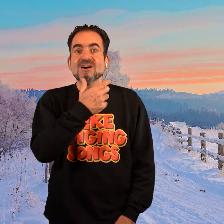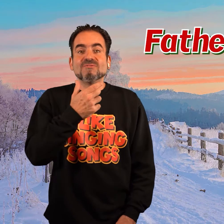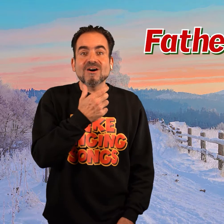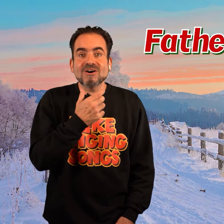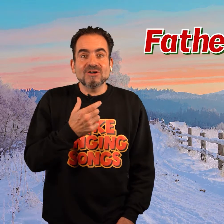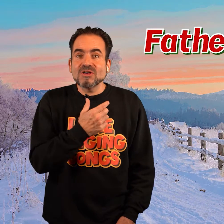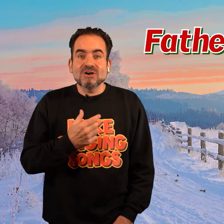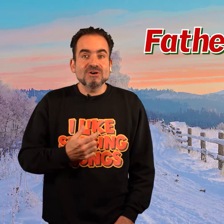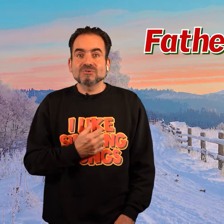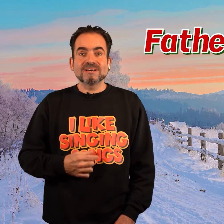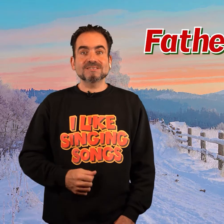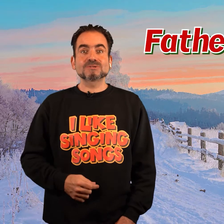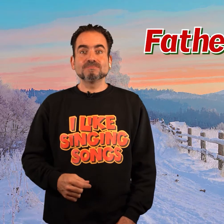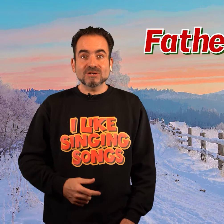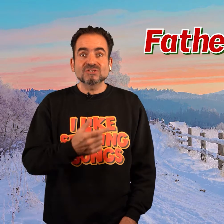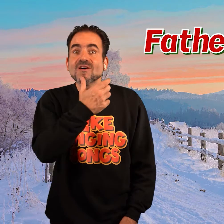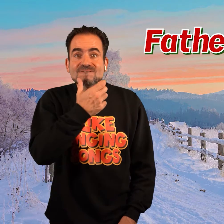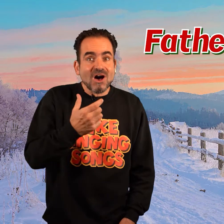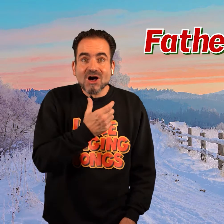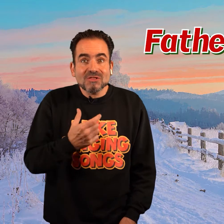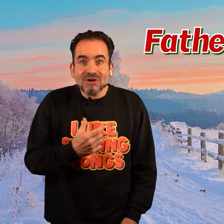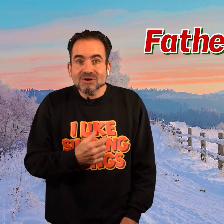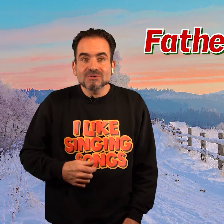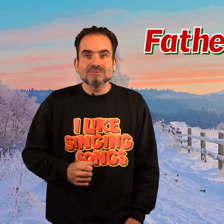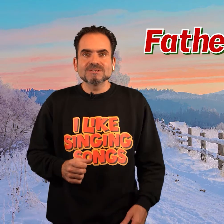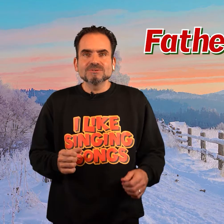Father Christmas